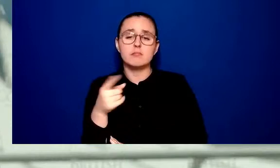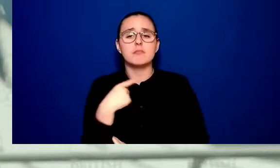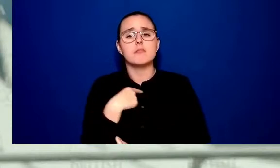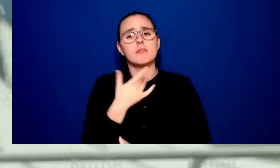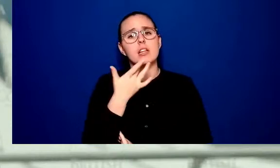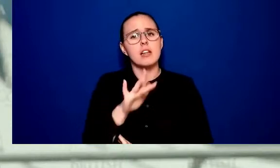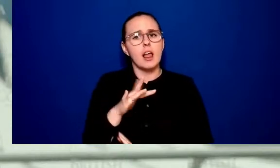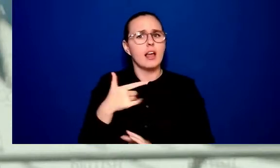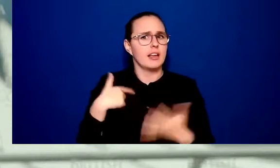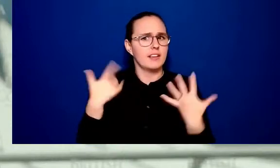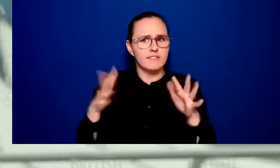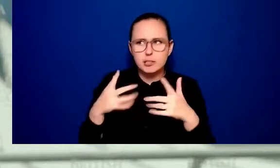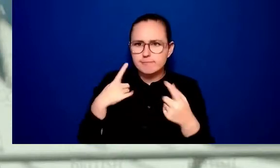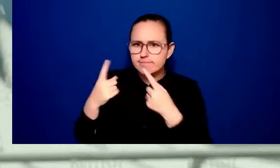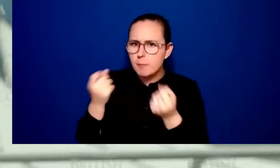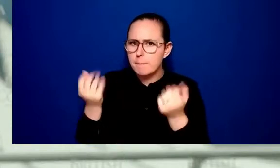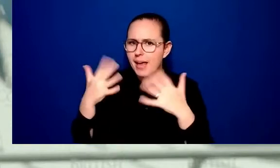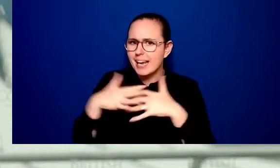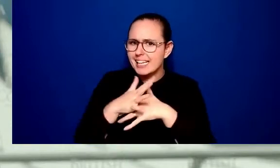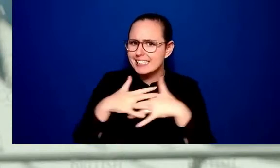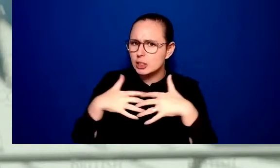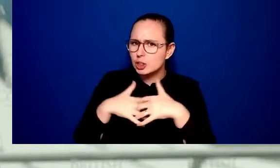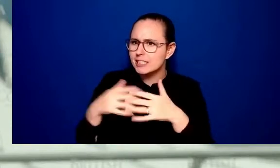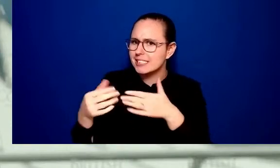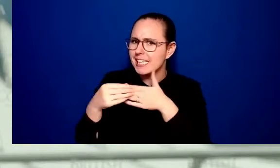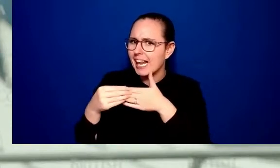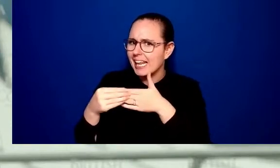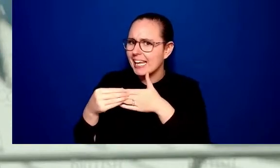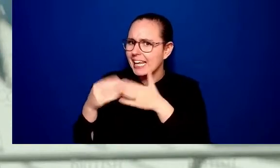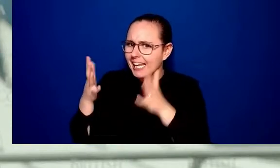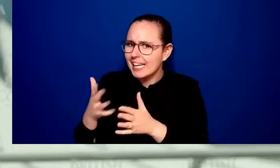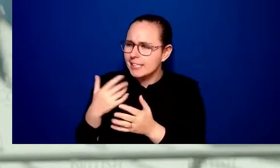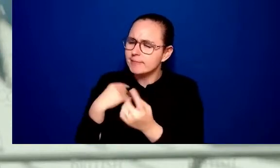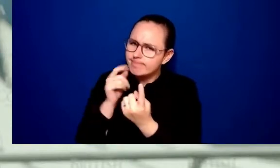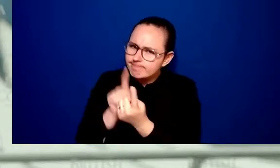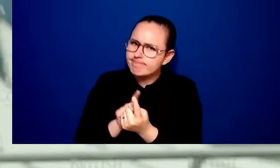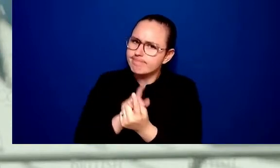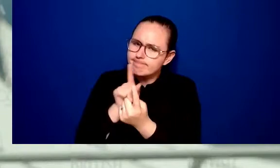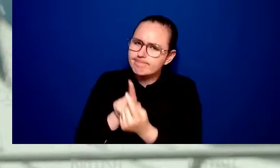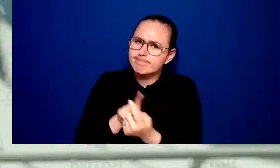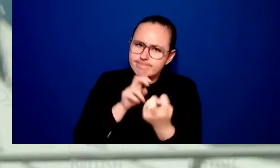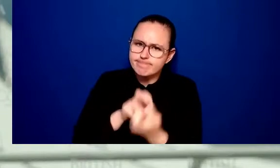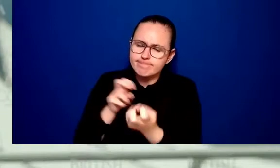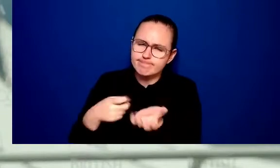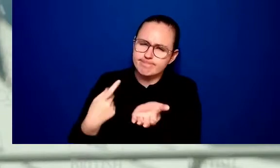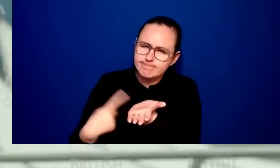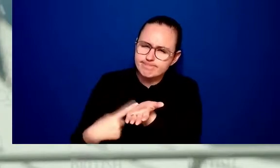week with community leaders about making the case that we